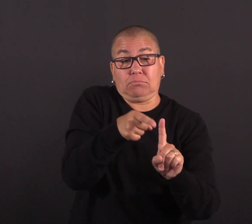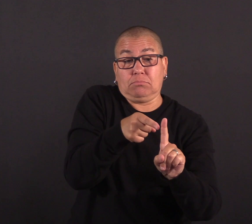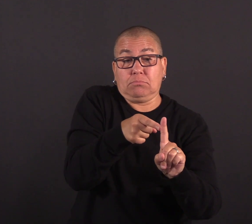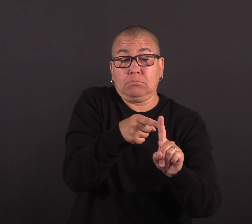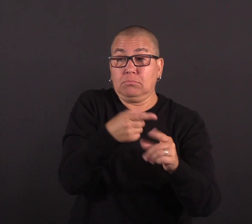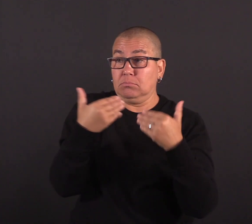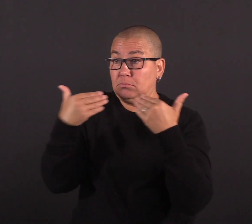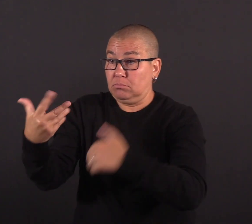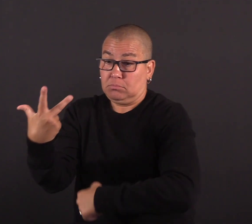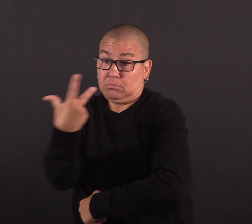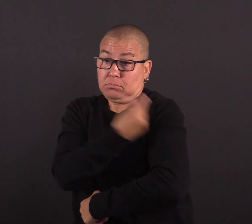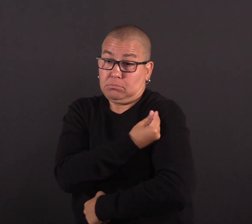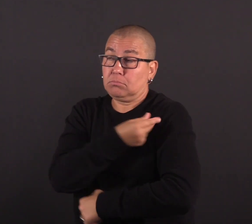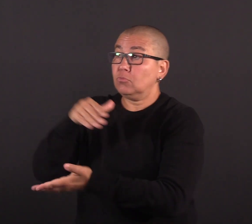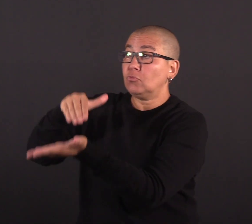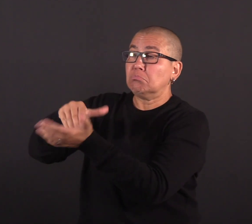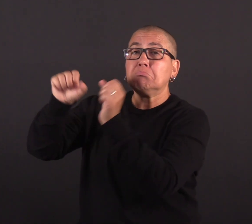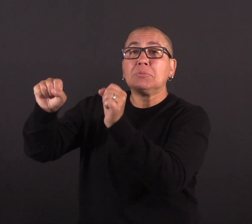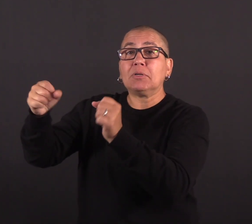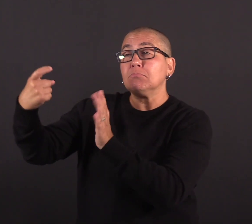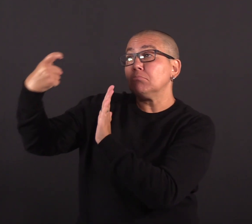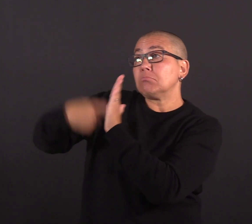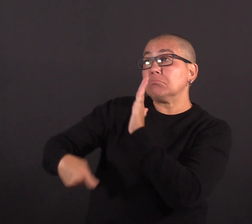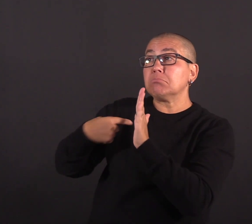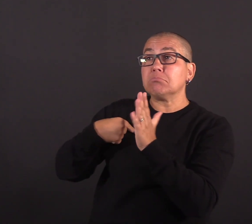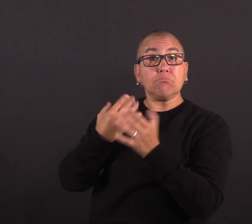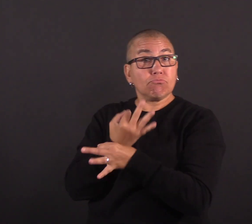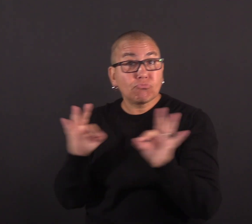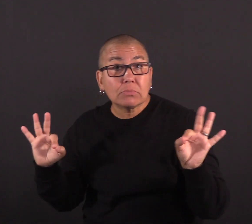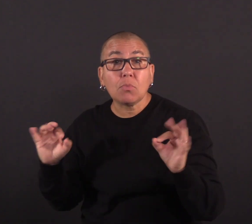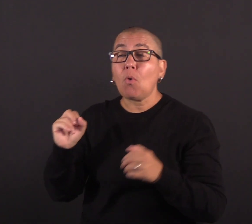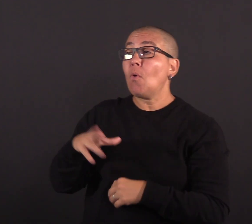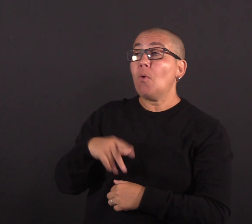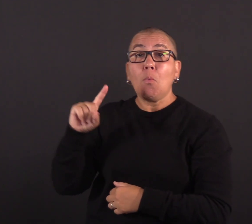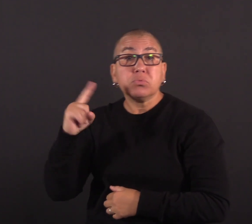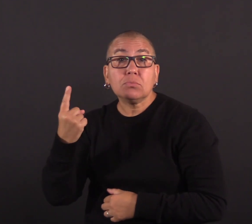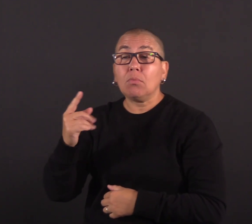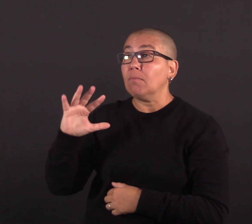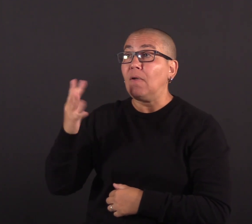no lower limit, so providers have the option to charge what they feel is fair, including no